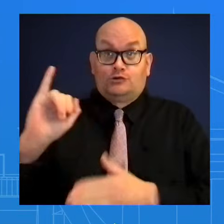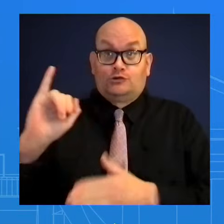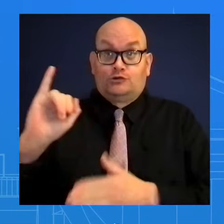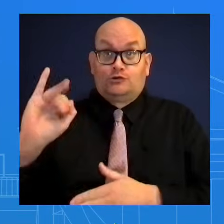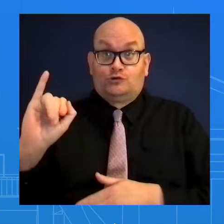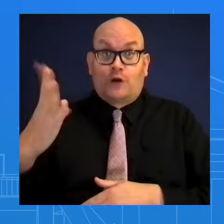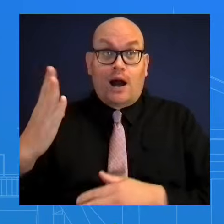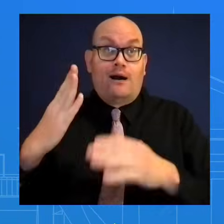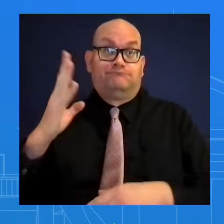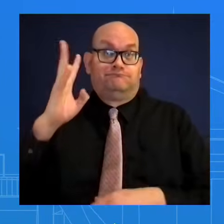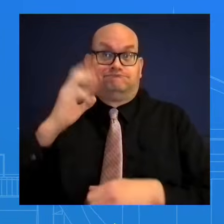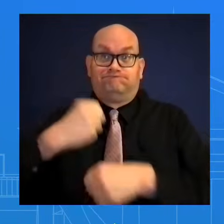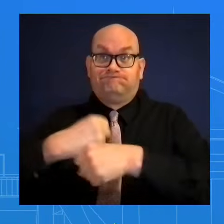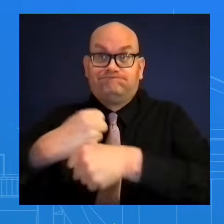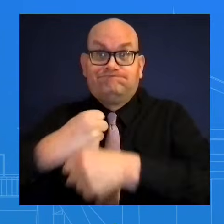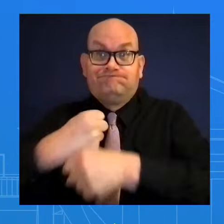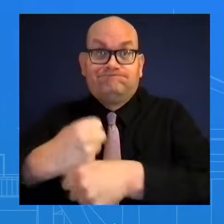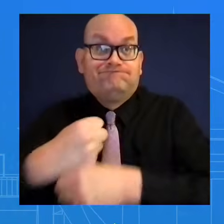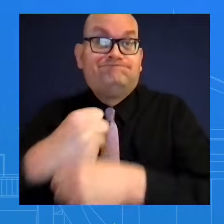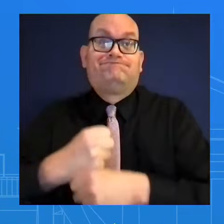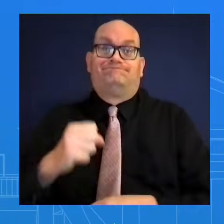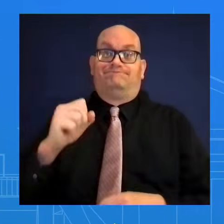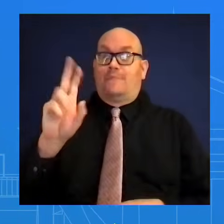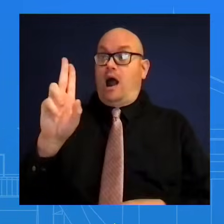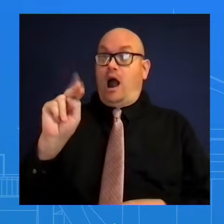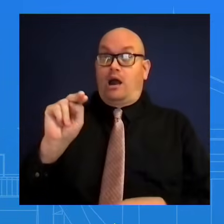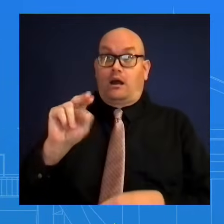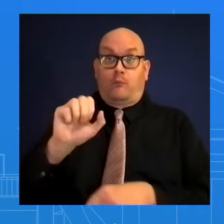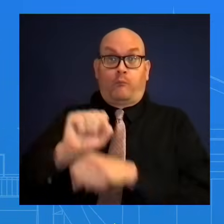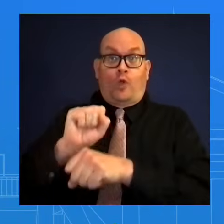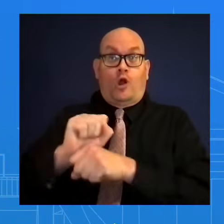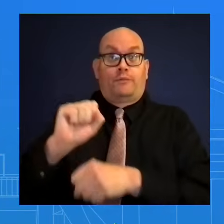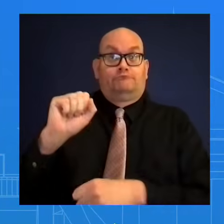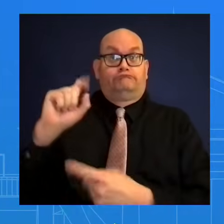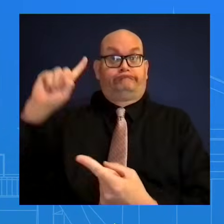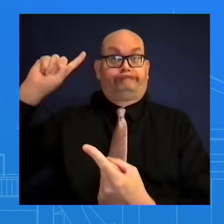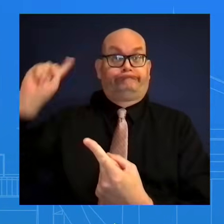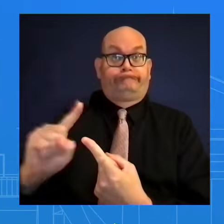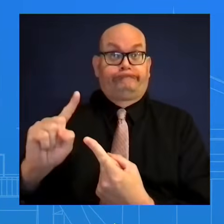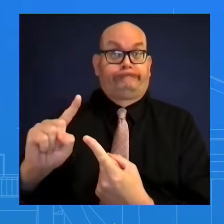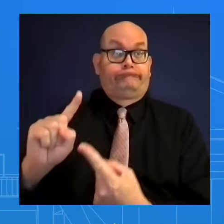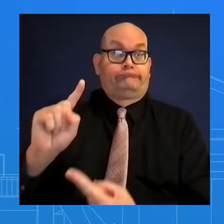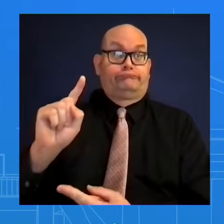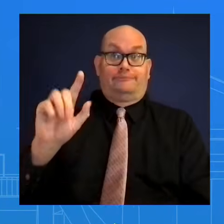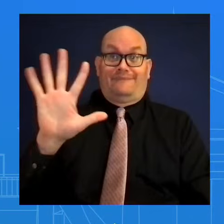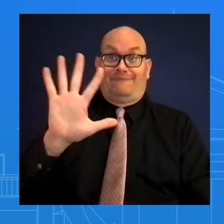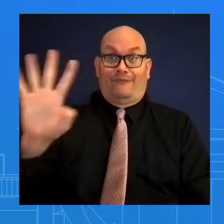that has been a top priority for the President. And it continues to be. And lowering prices, as it relates to the economy,